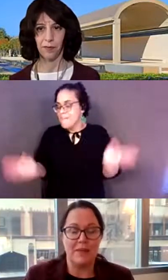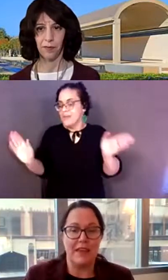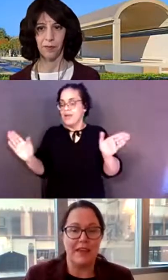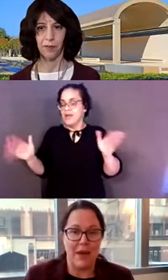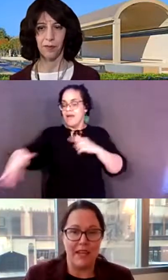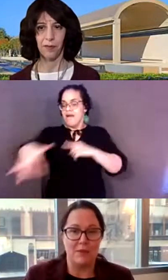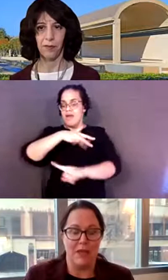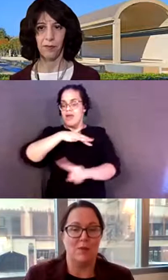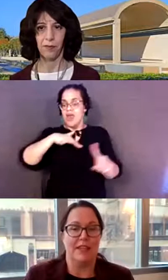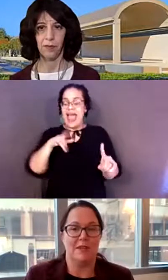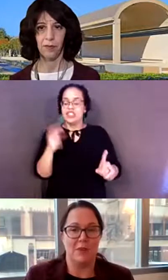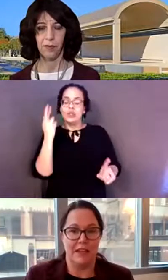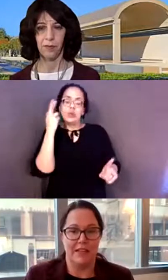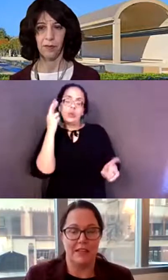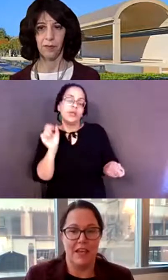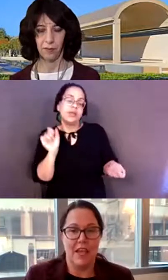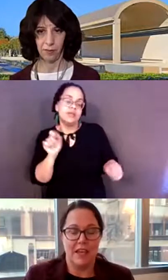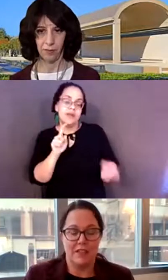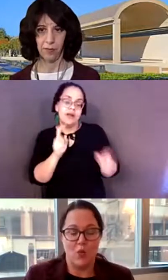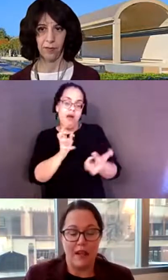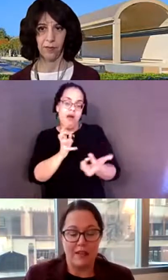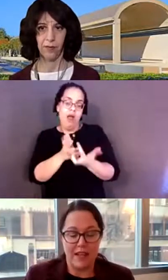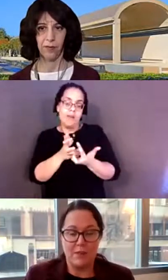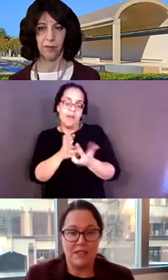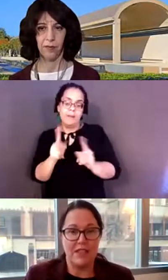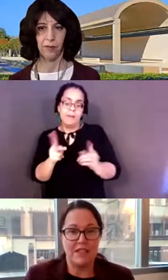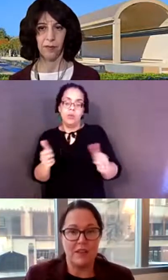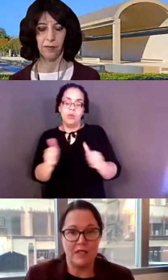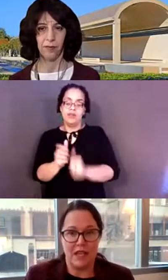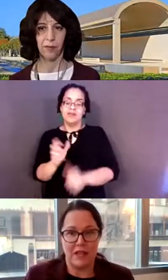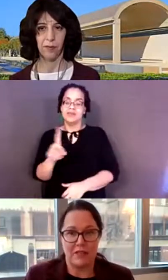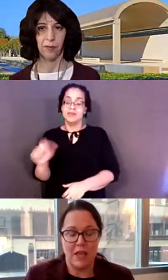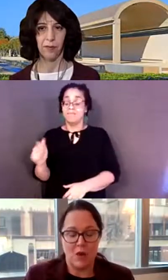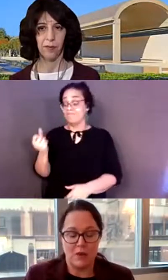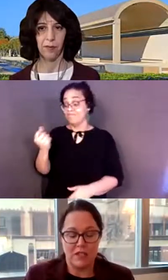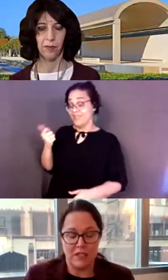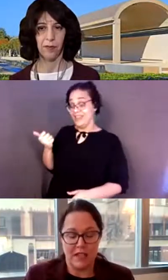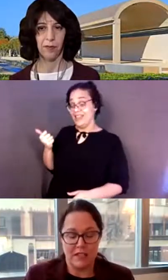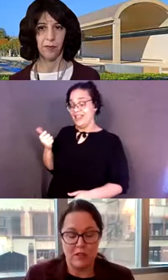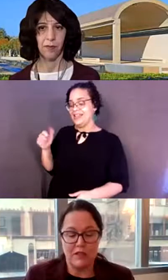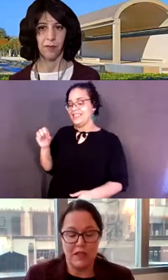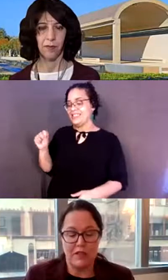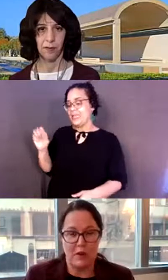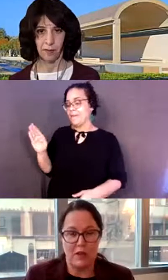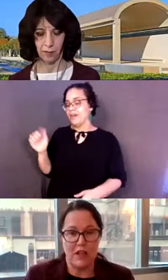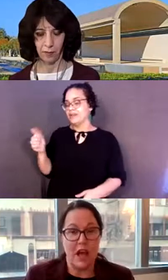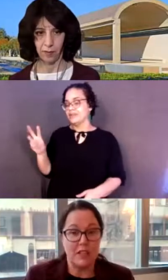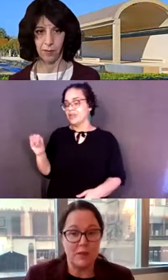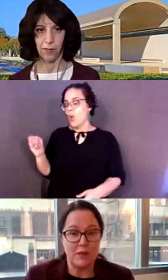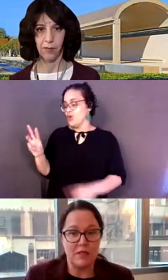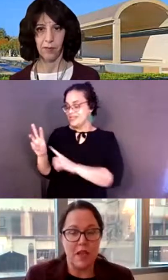accommodate people with disabilities and so while Senate Bill 1606 was